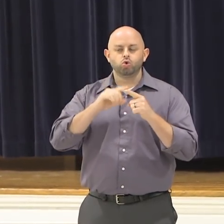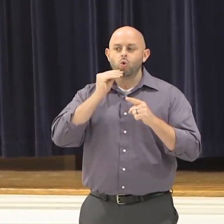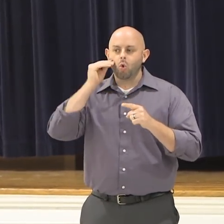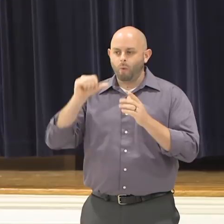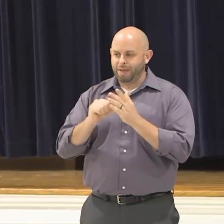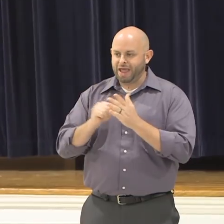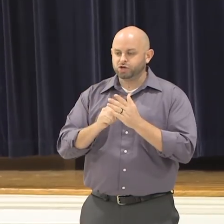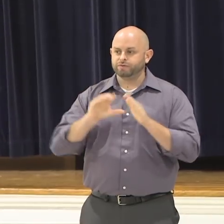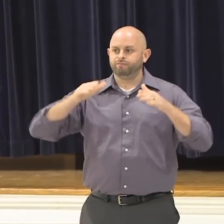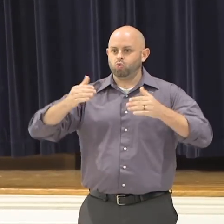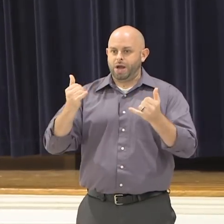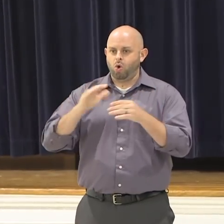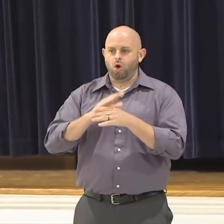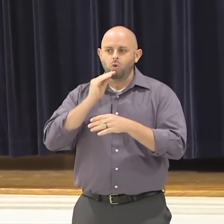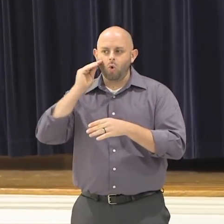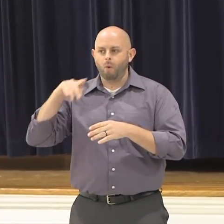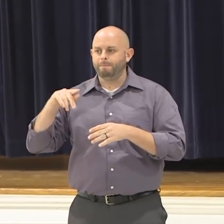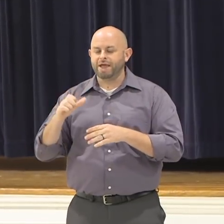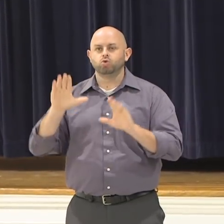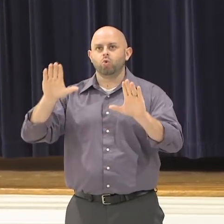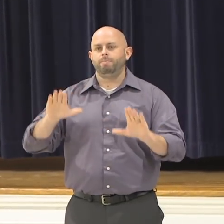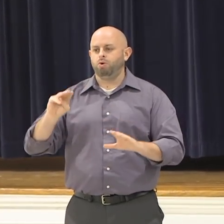highlighted right now on our homepage is this incredible map they are able to